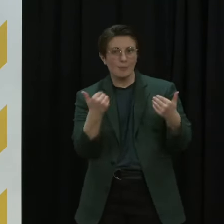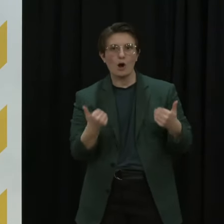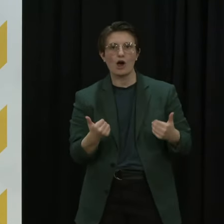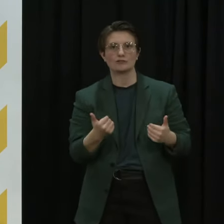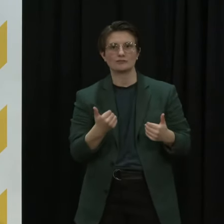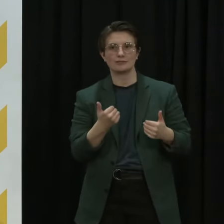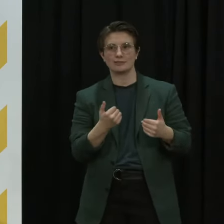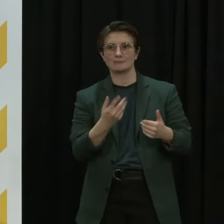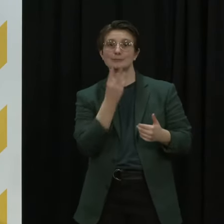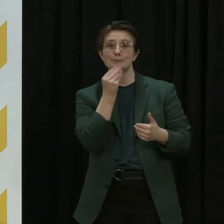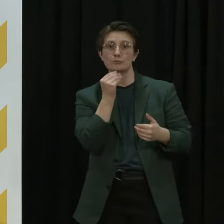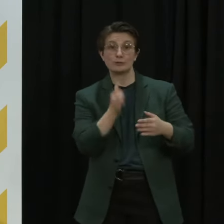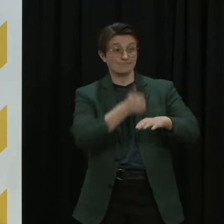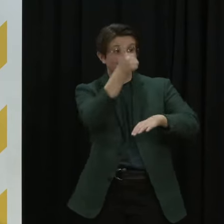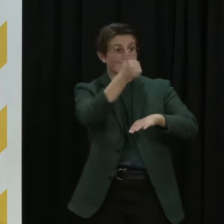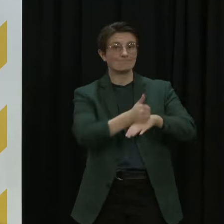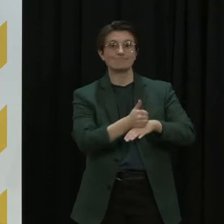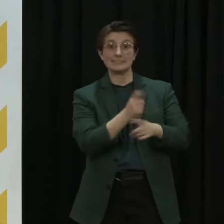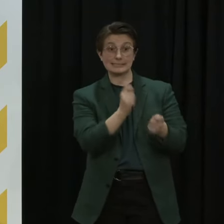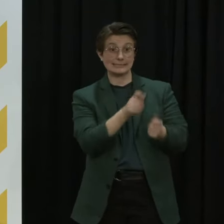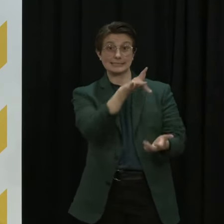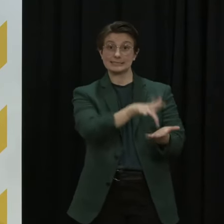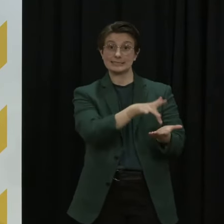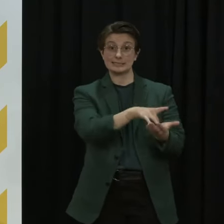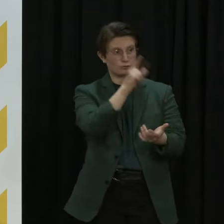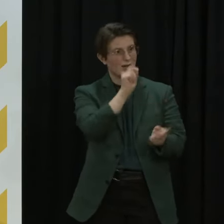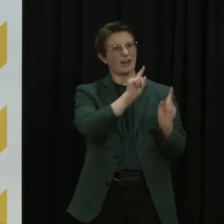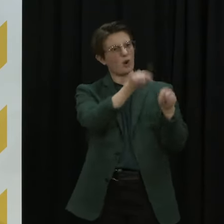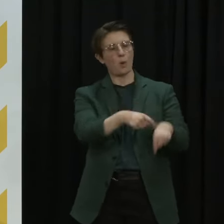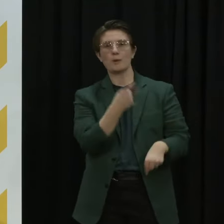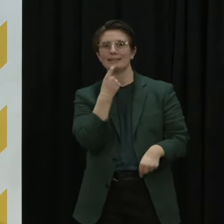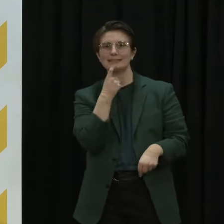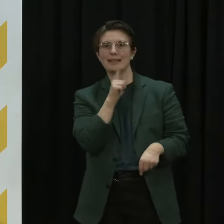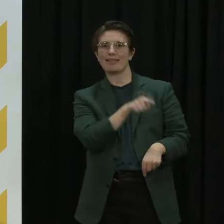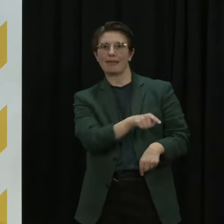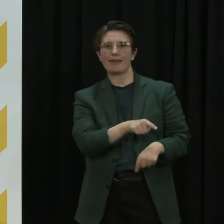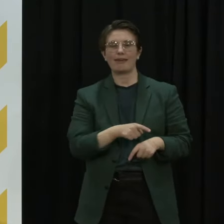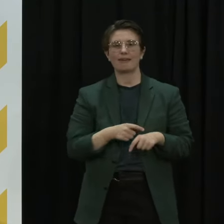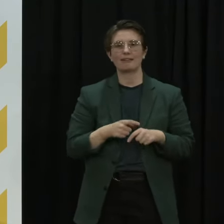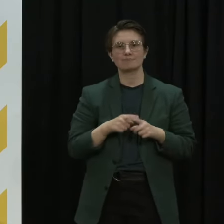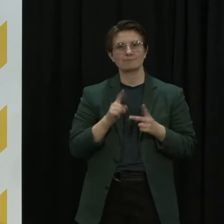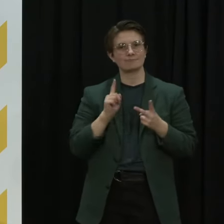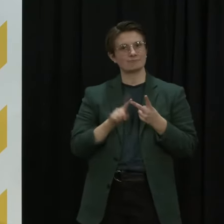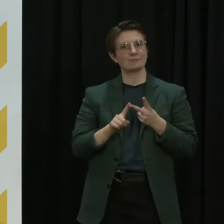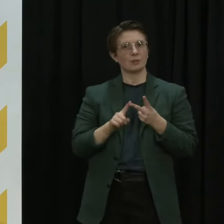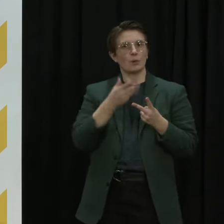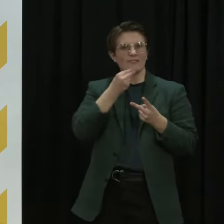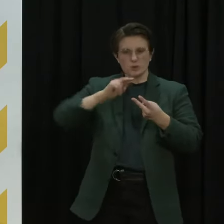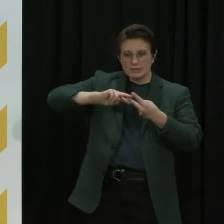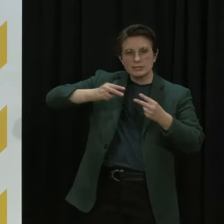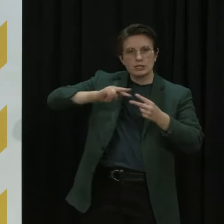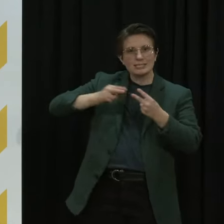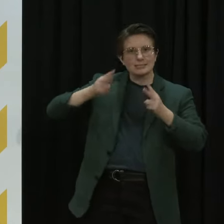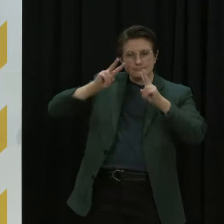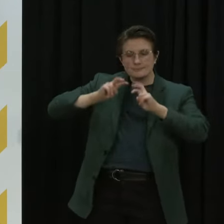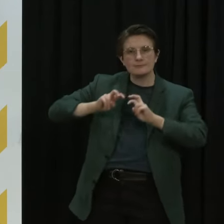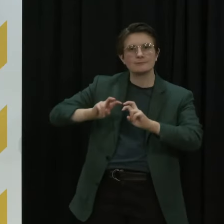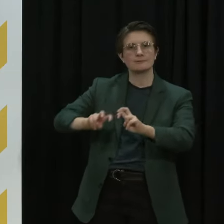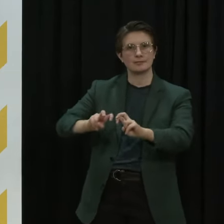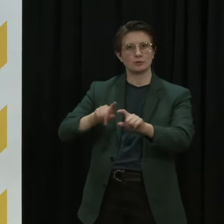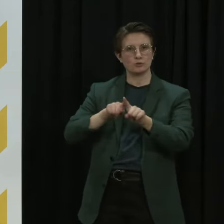(unknown term) have been